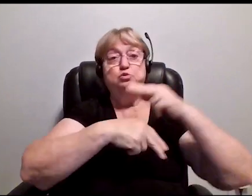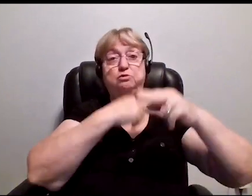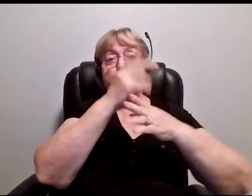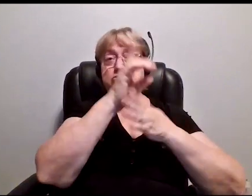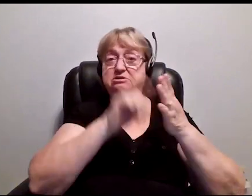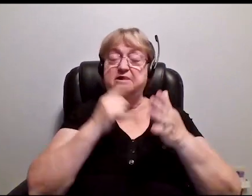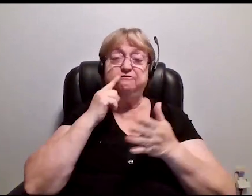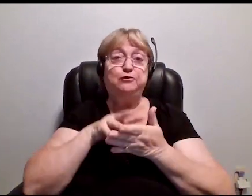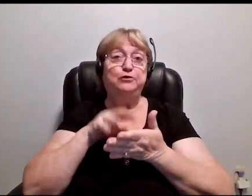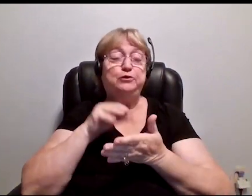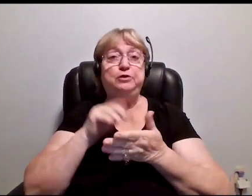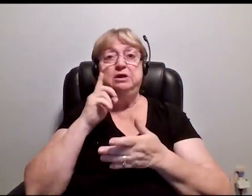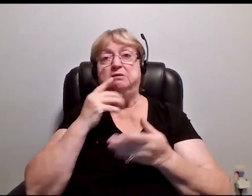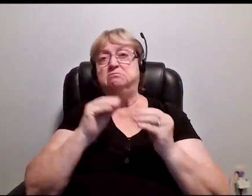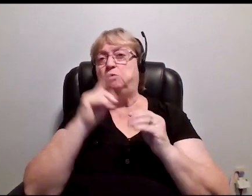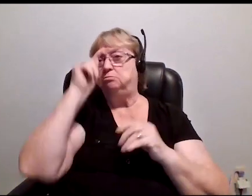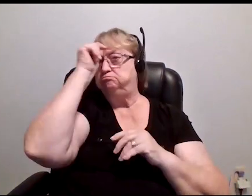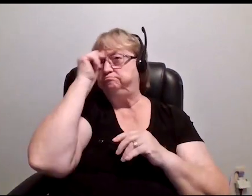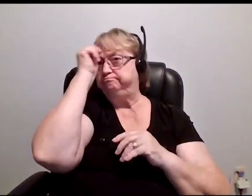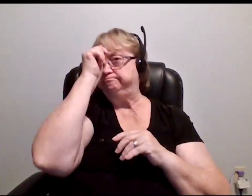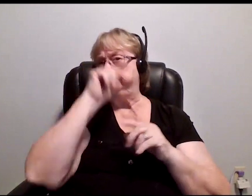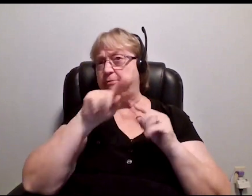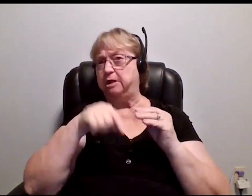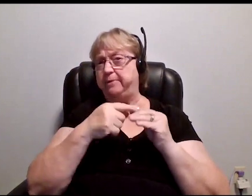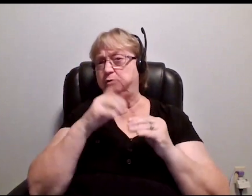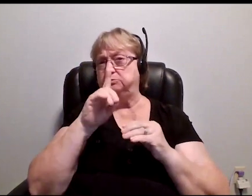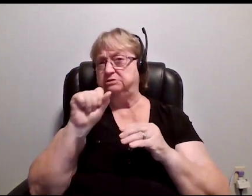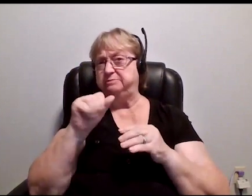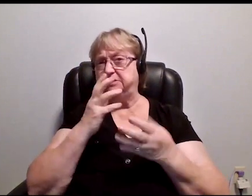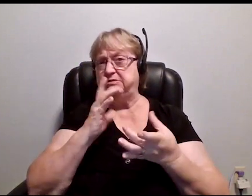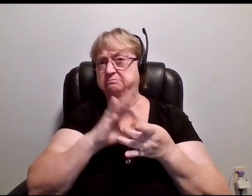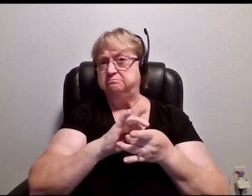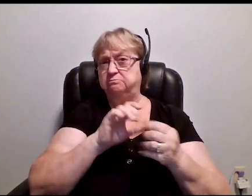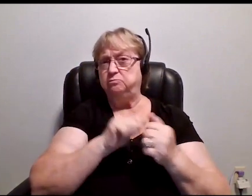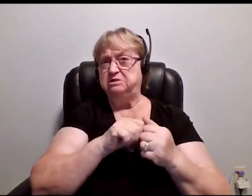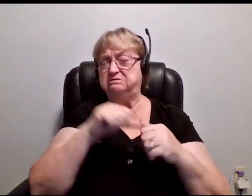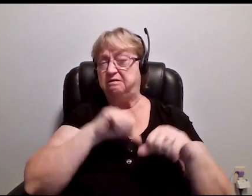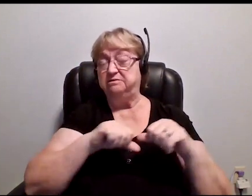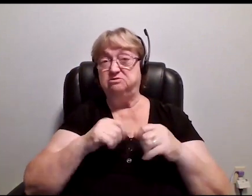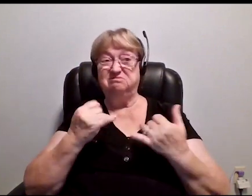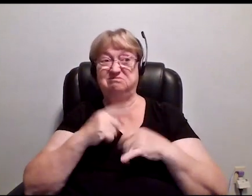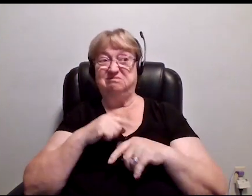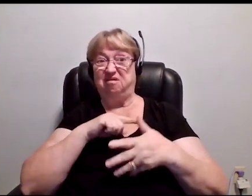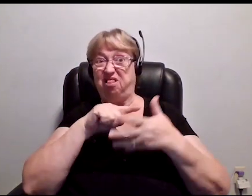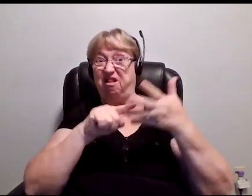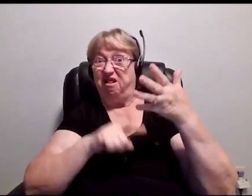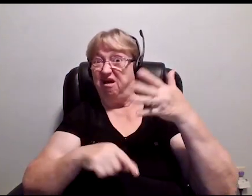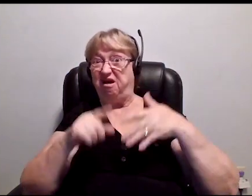as well as some more theory about disability and the sciences. For today, I don't have time to talk about all of those different things, so instead I'm going to focus